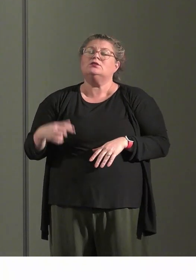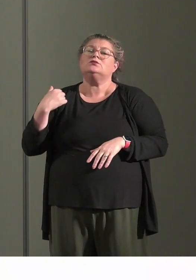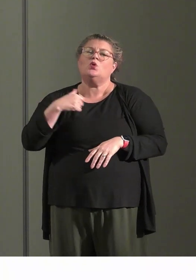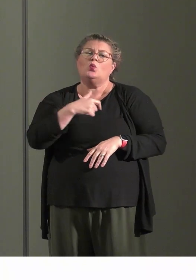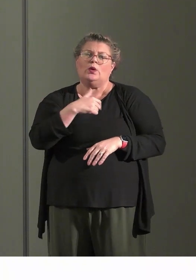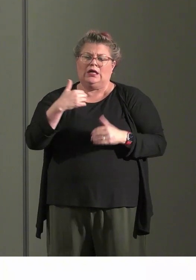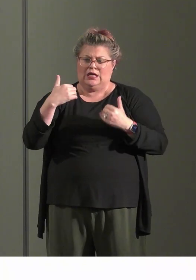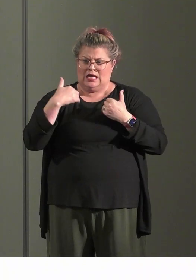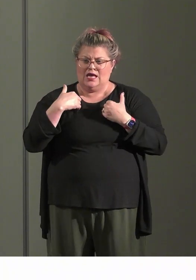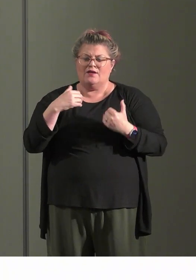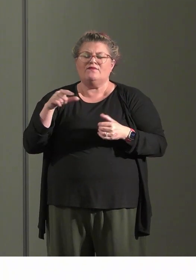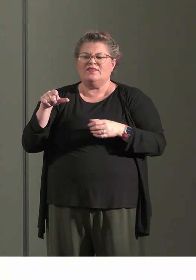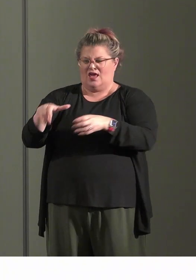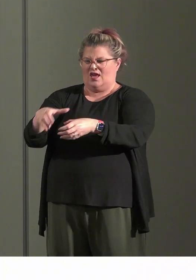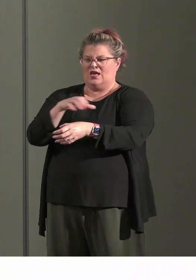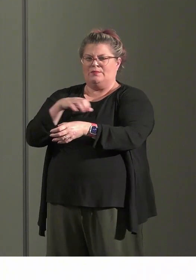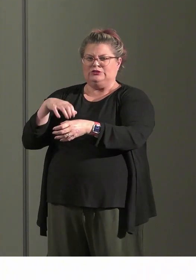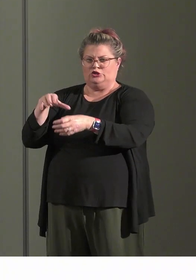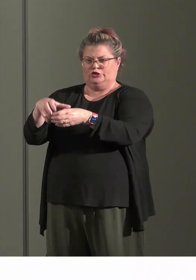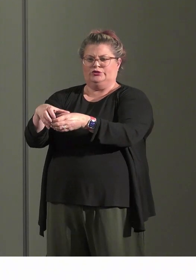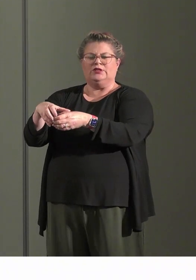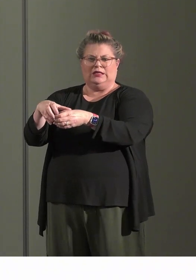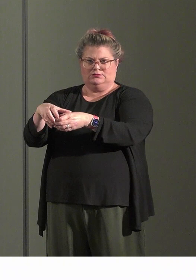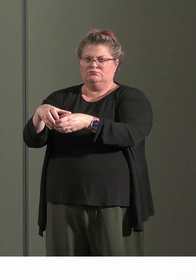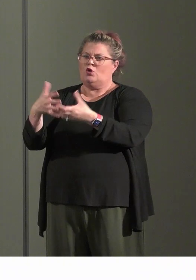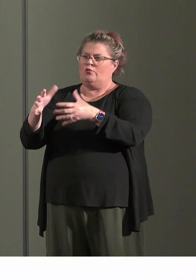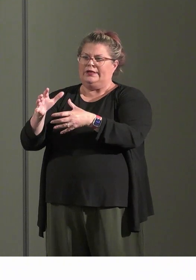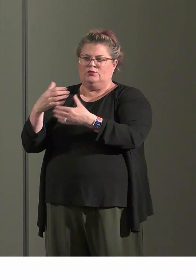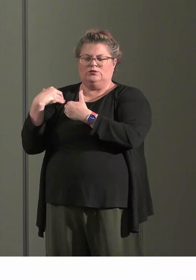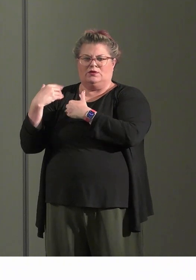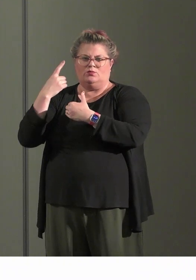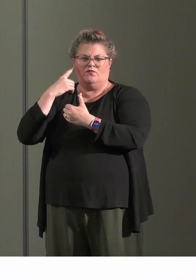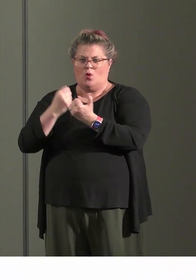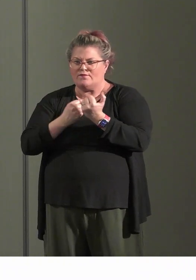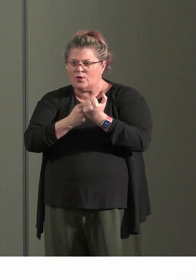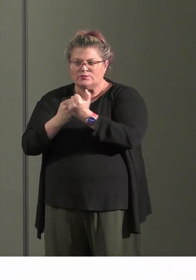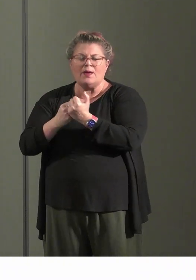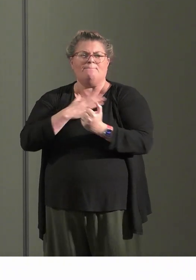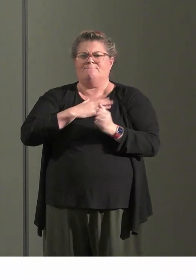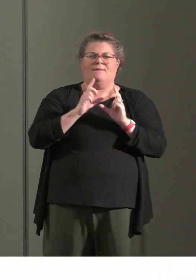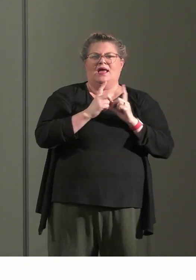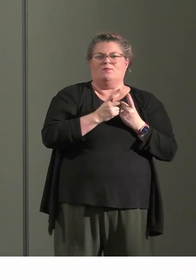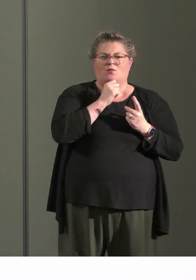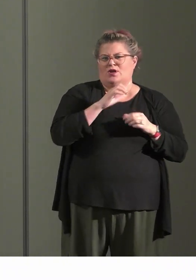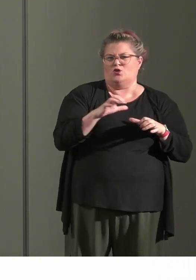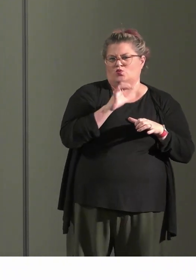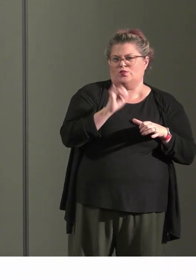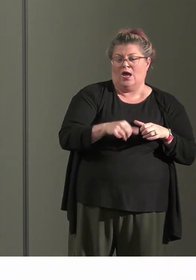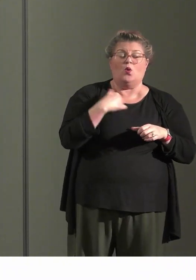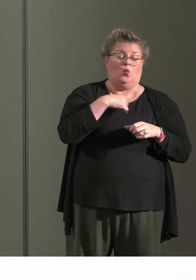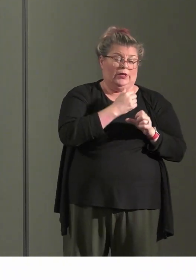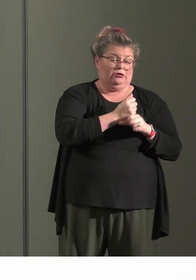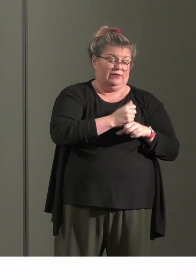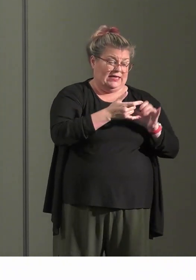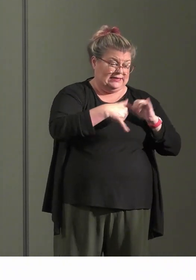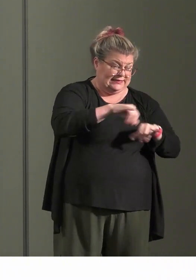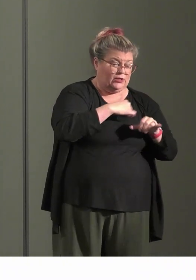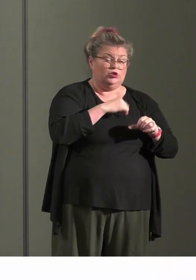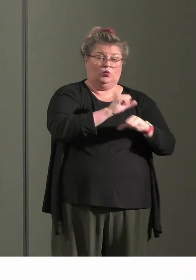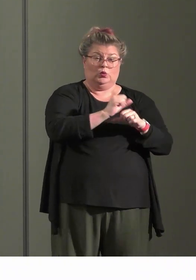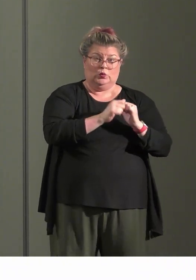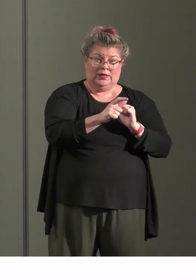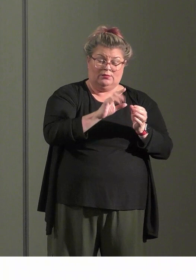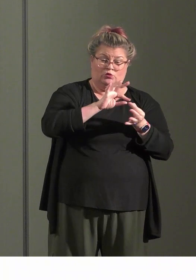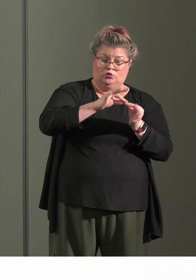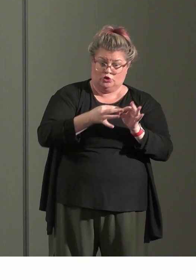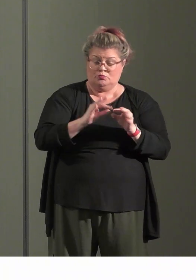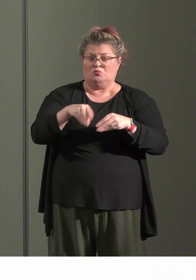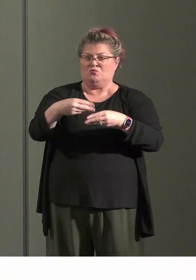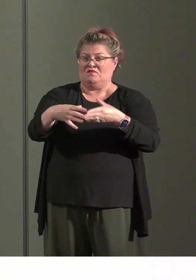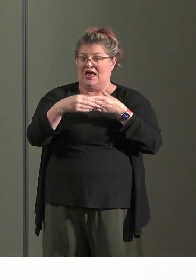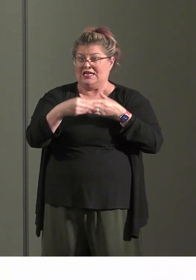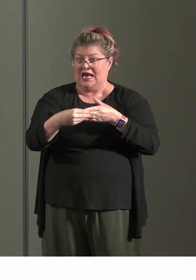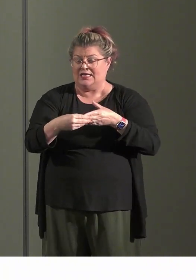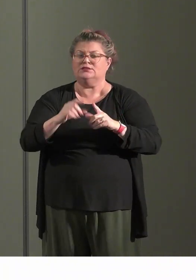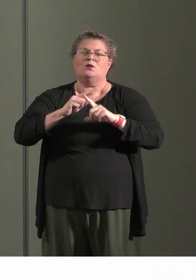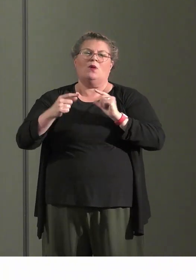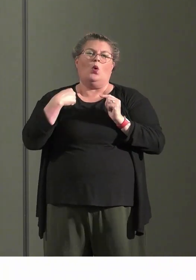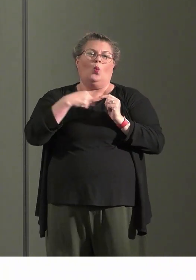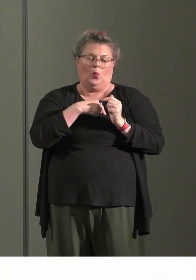are responsibility for, enforcement we don't do it we interpret and provide guidance. We could -- we